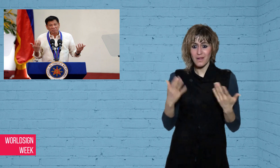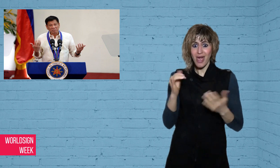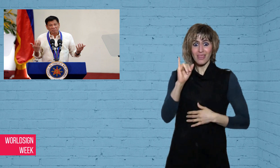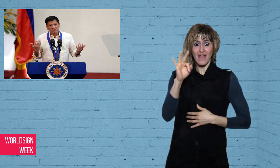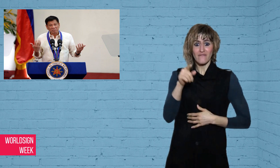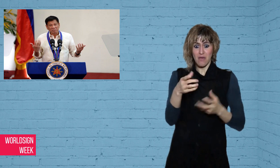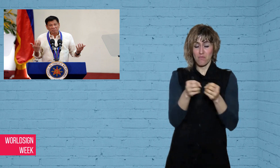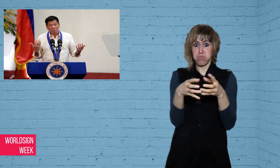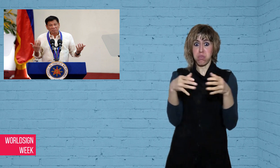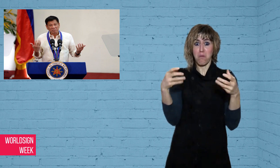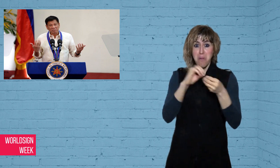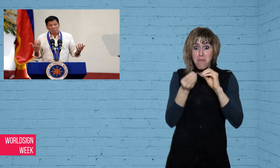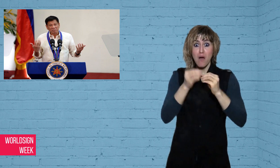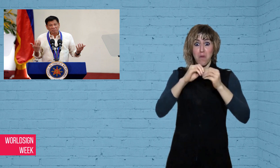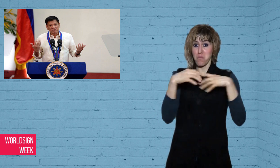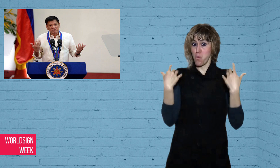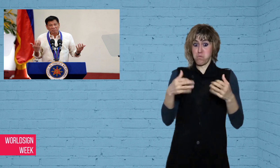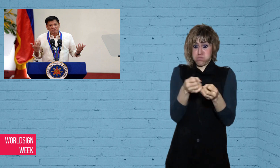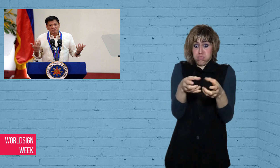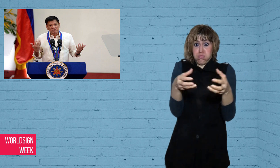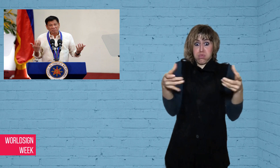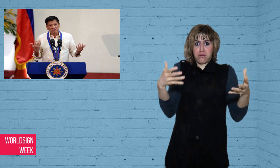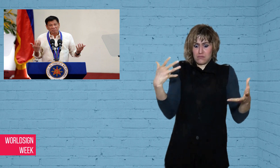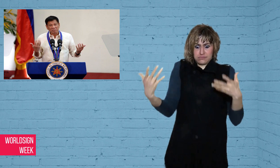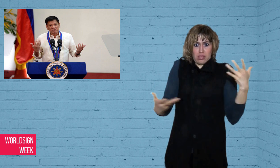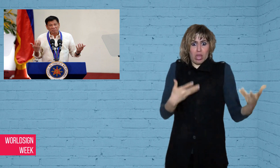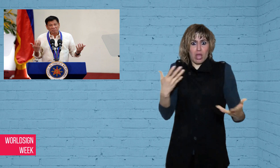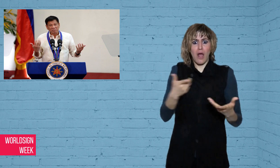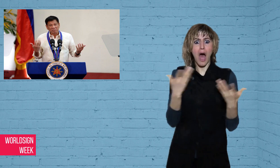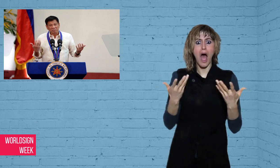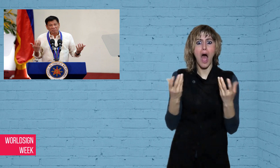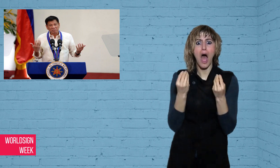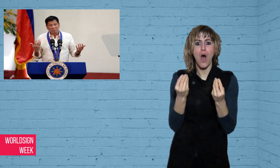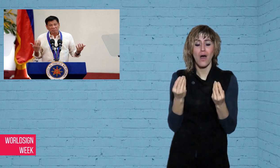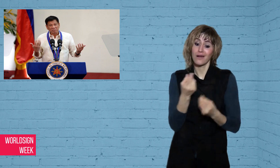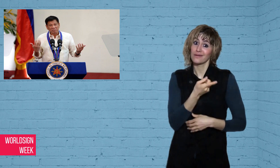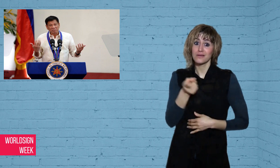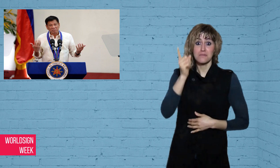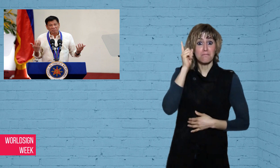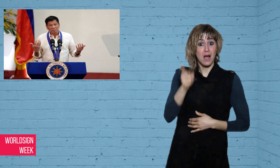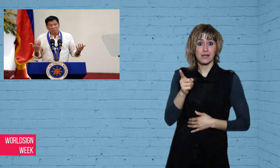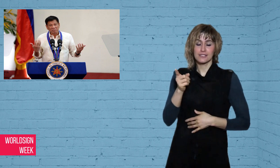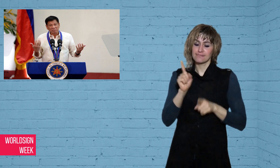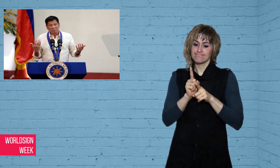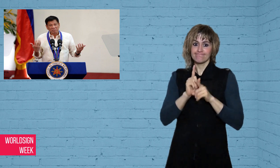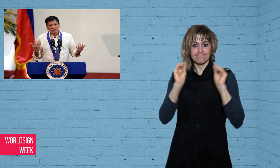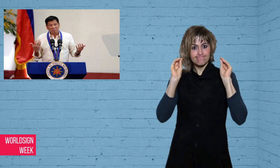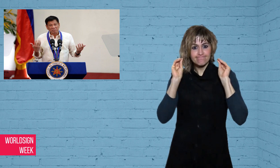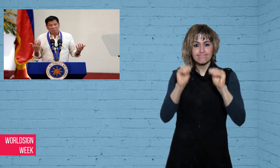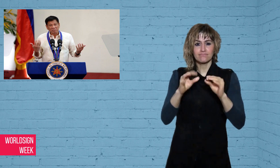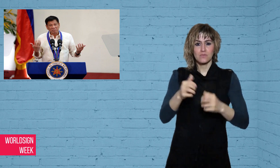problem grew out of control.